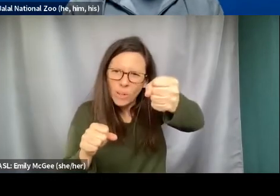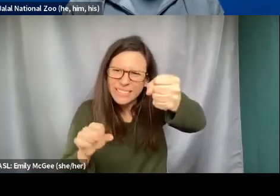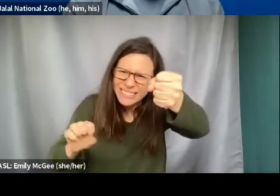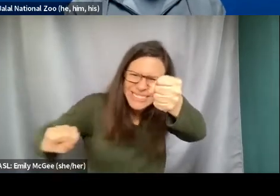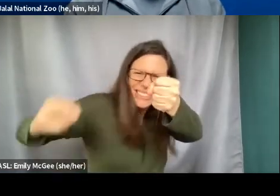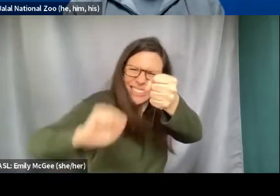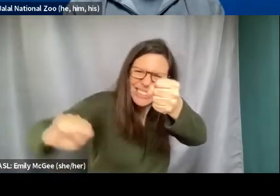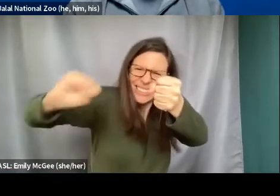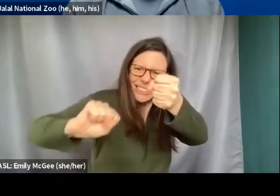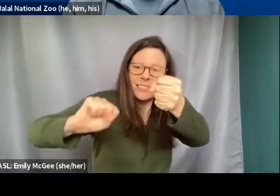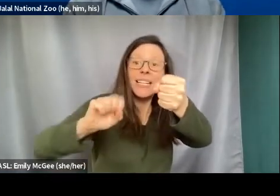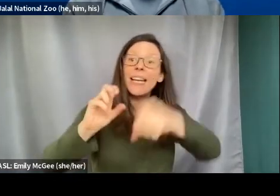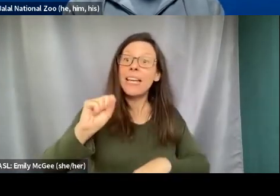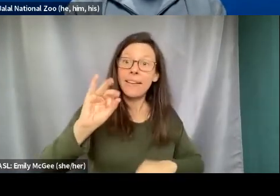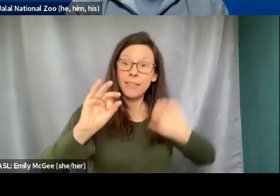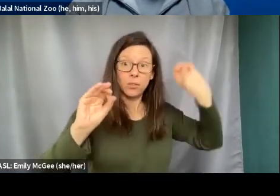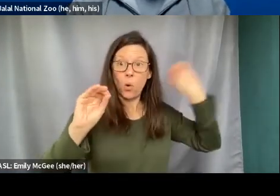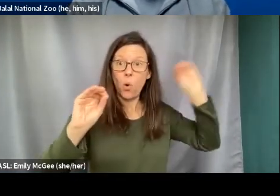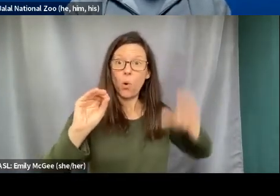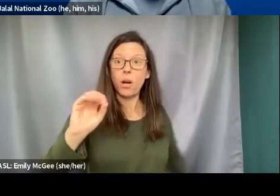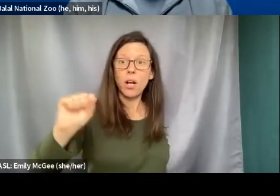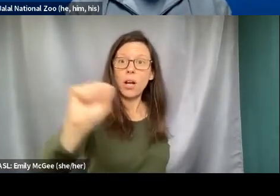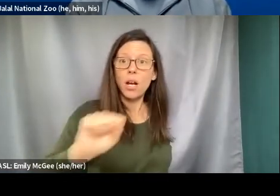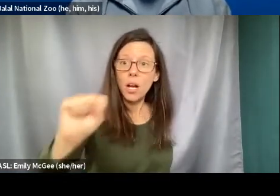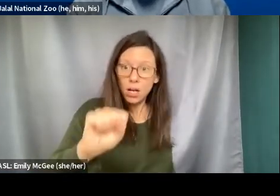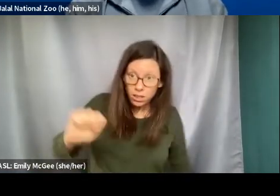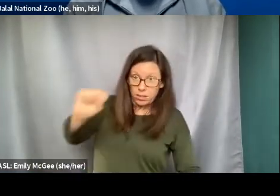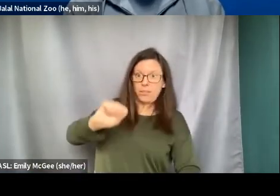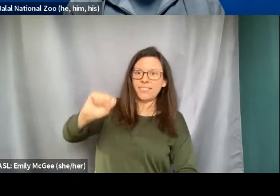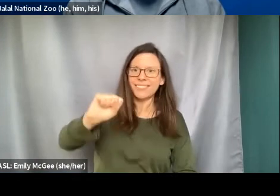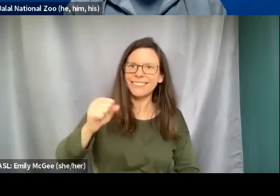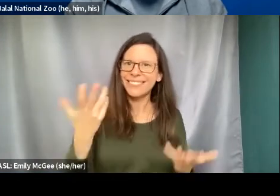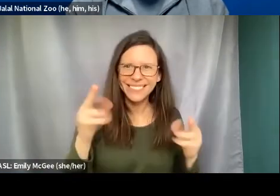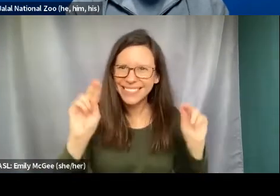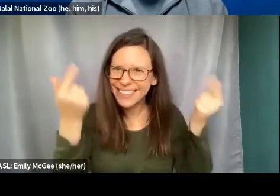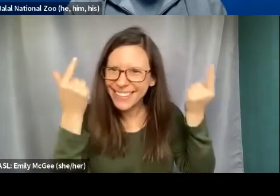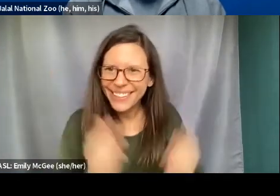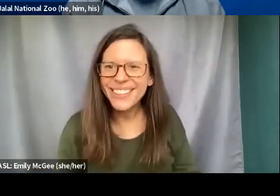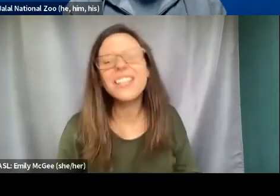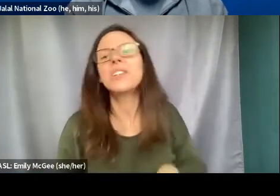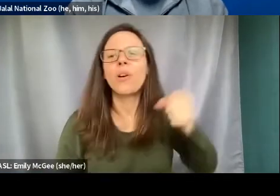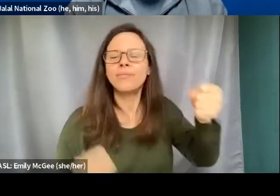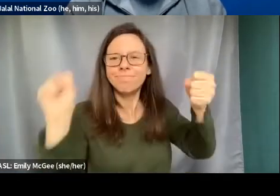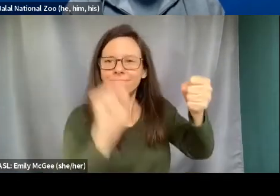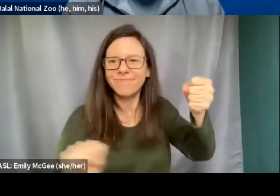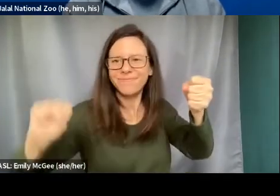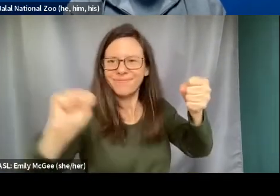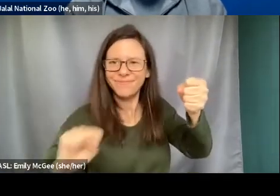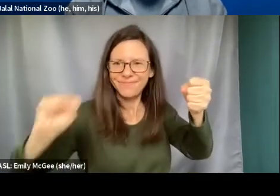the leverage going to be able to scrape off the algae that grows on it. >>Shellie: What a fun um great little example of